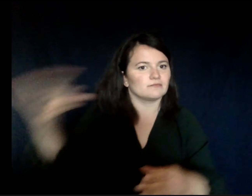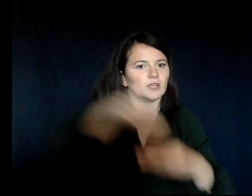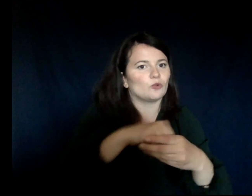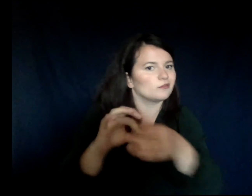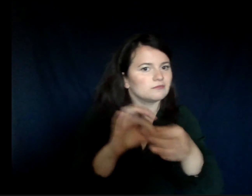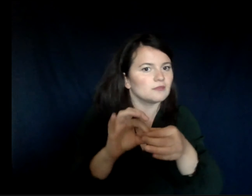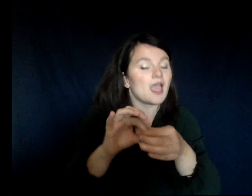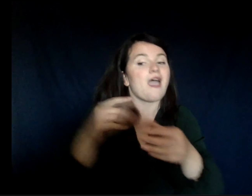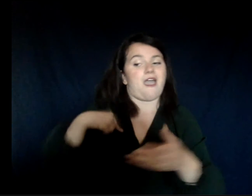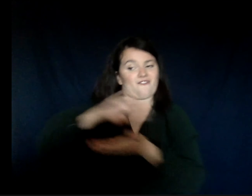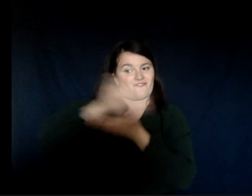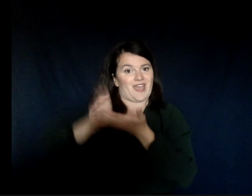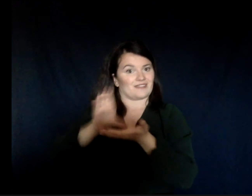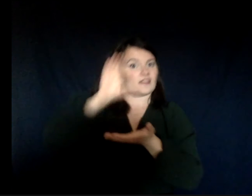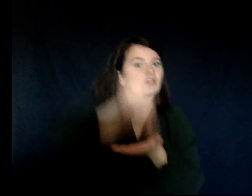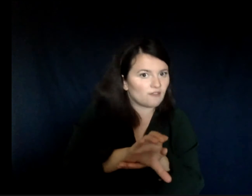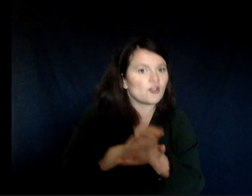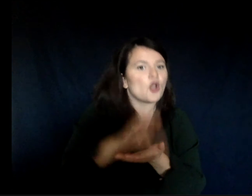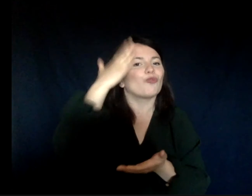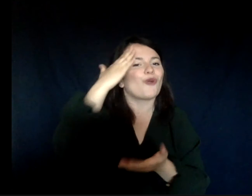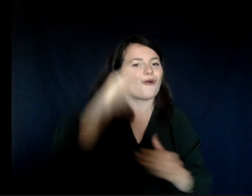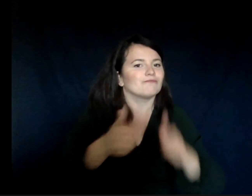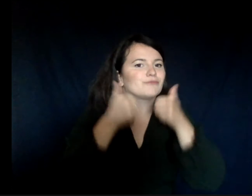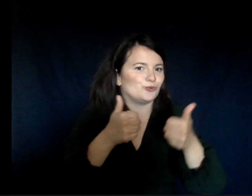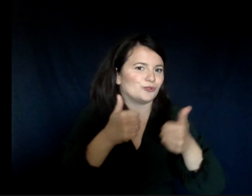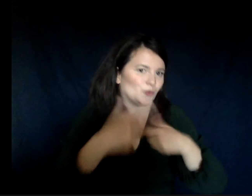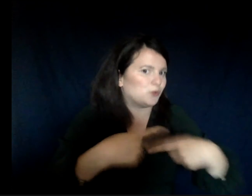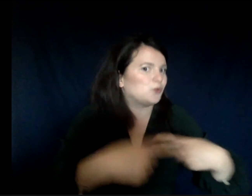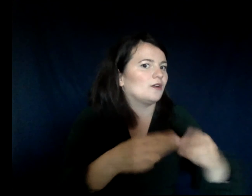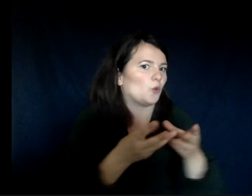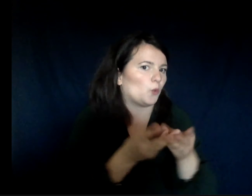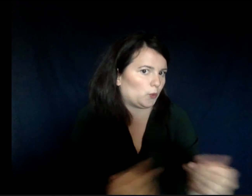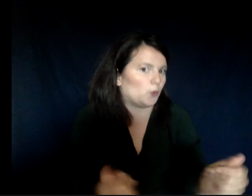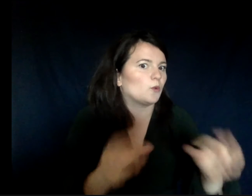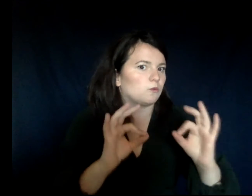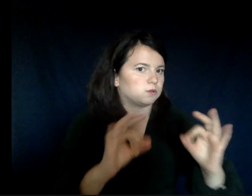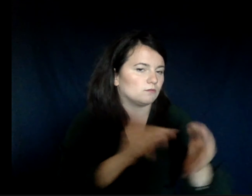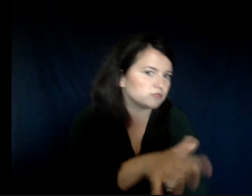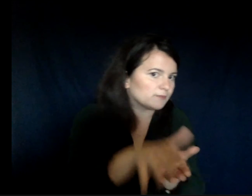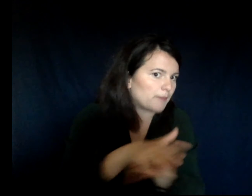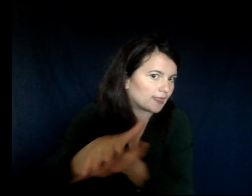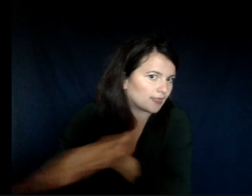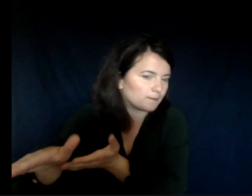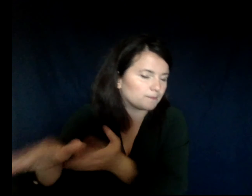very important for us and involved in the issue of related